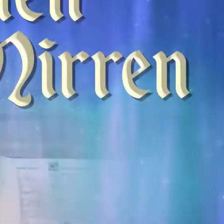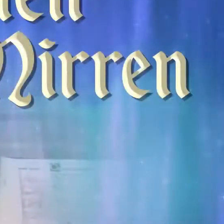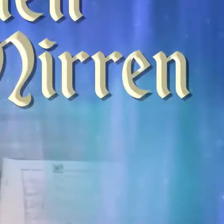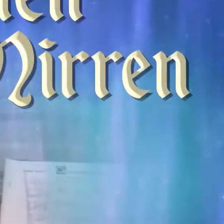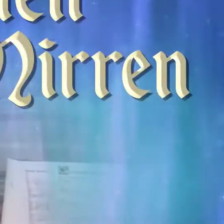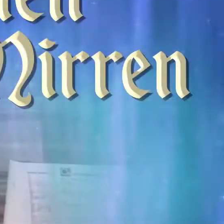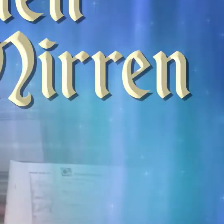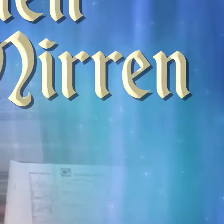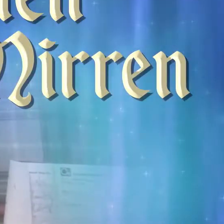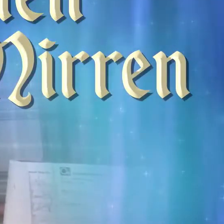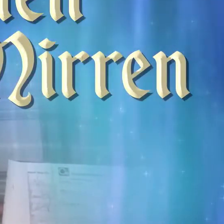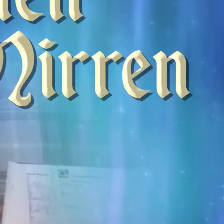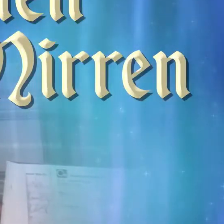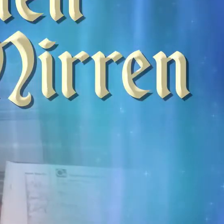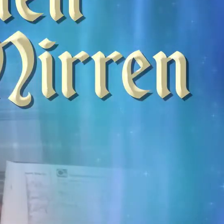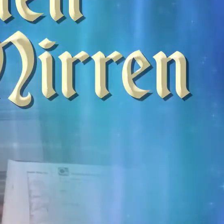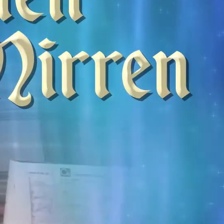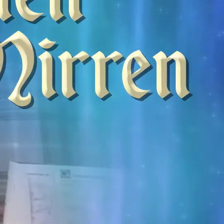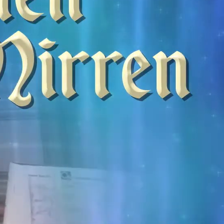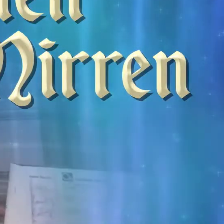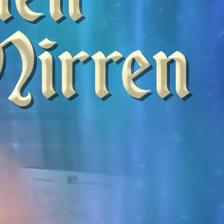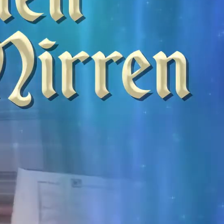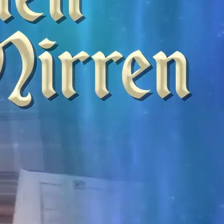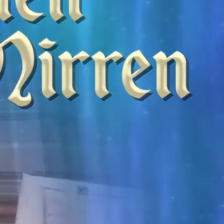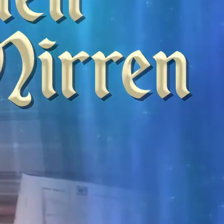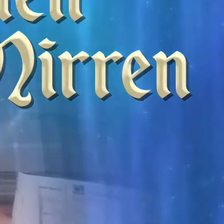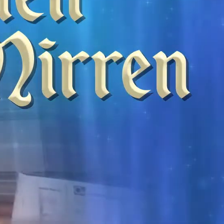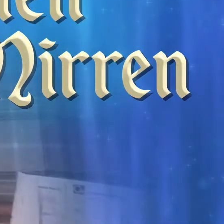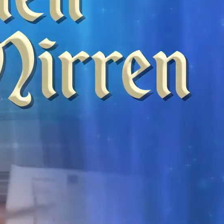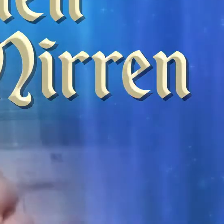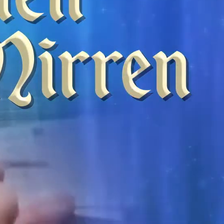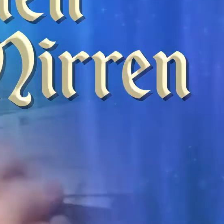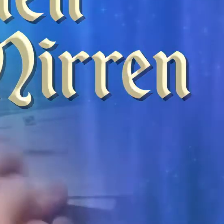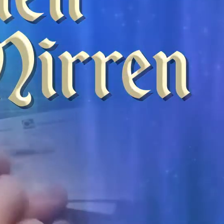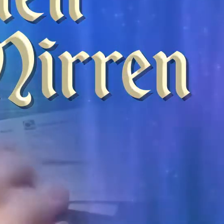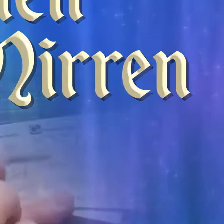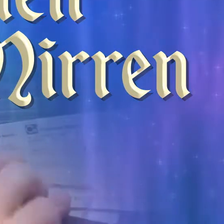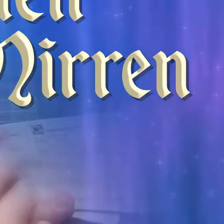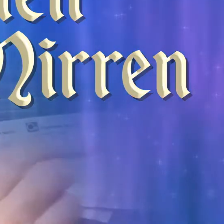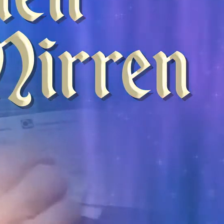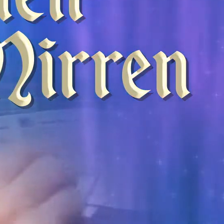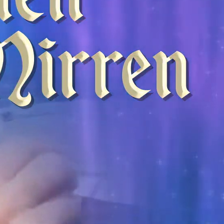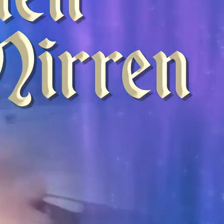Helen – I keep the girls in check and the boys, in ma chequebook.